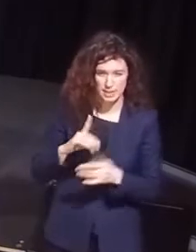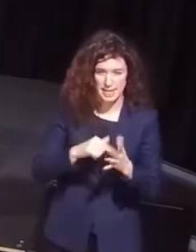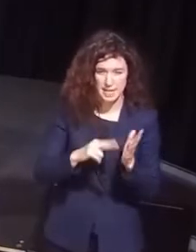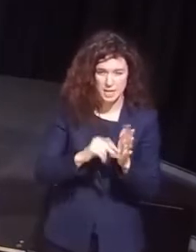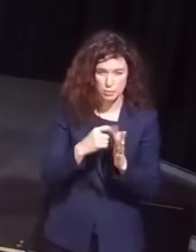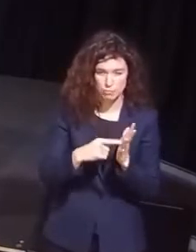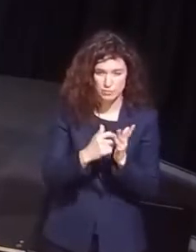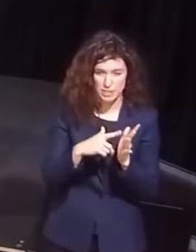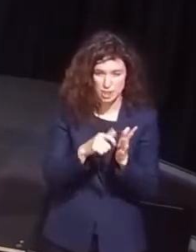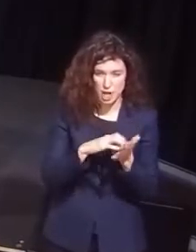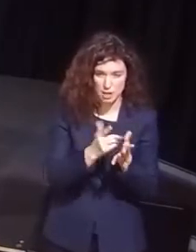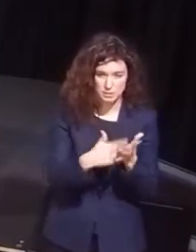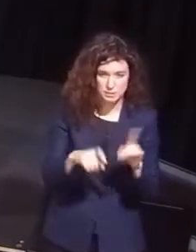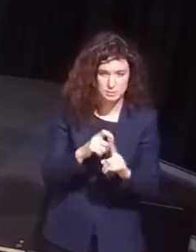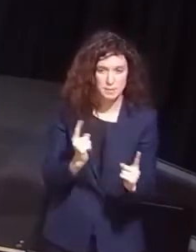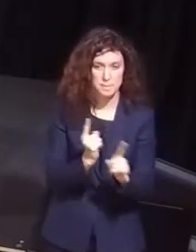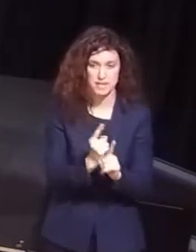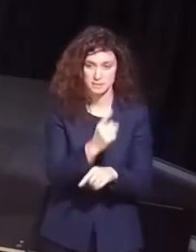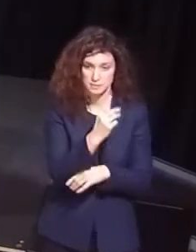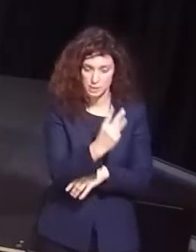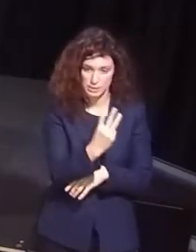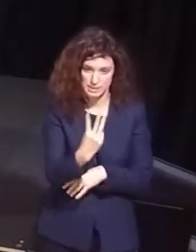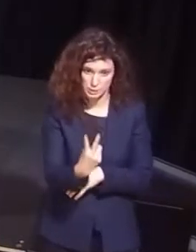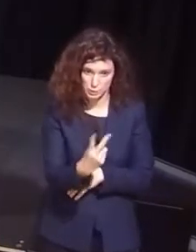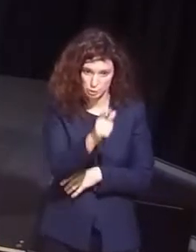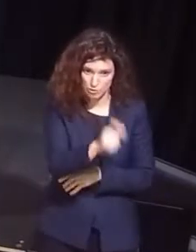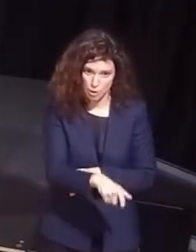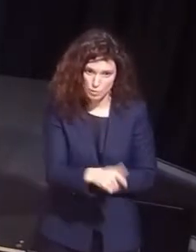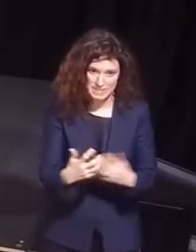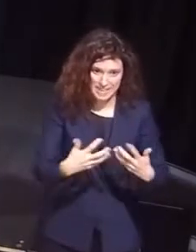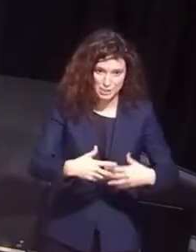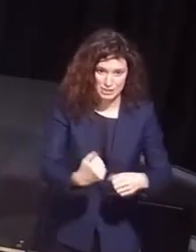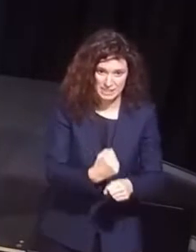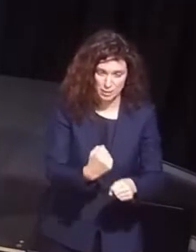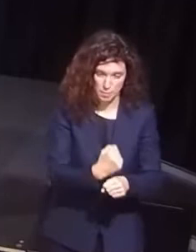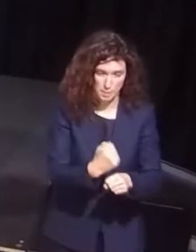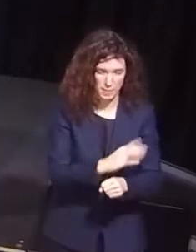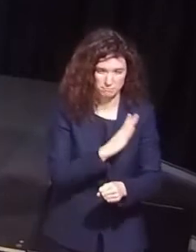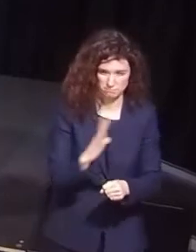met a 32 year-old hospital volunteer, engineer and ex-soldier, Reginald Maling.